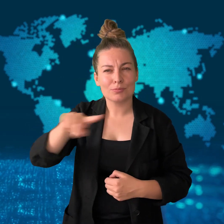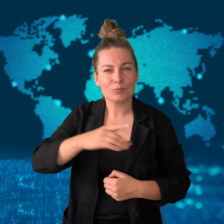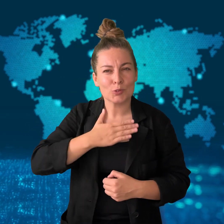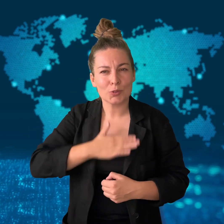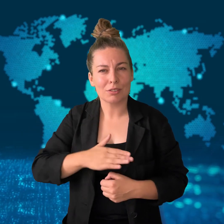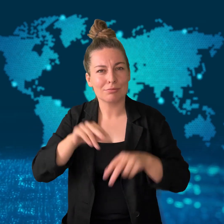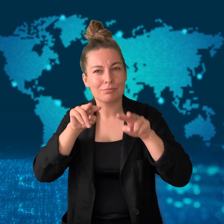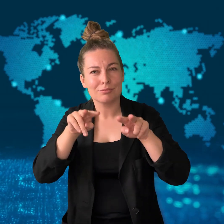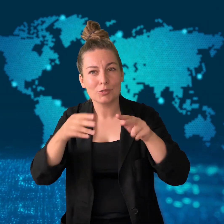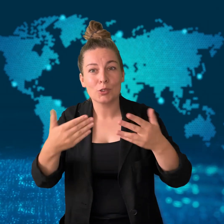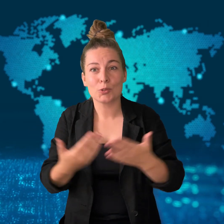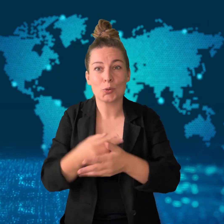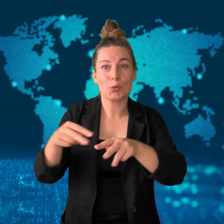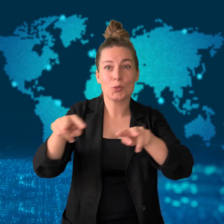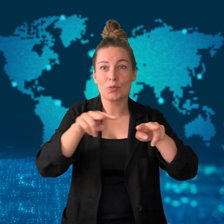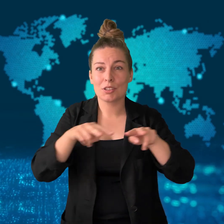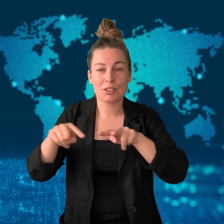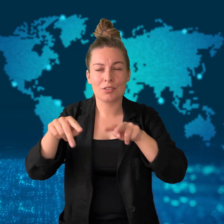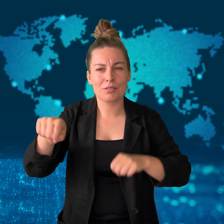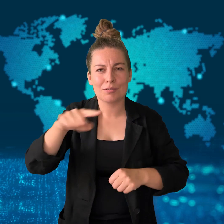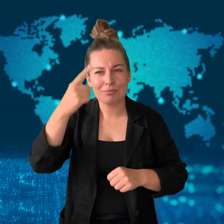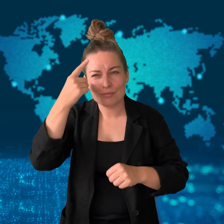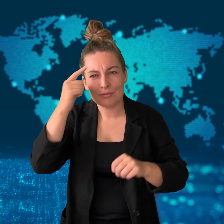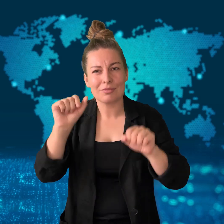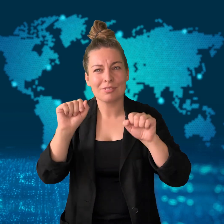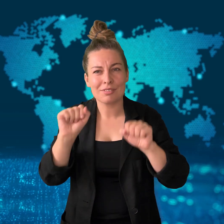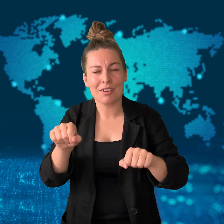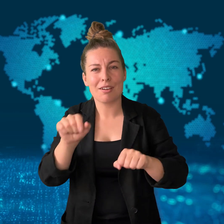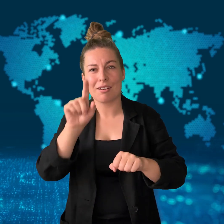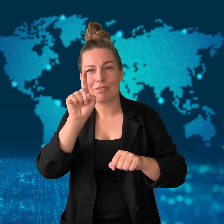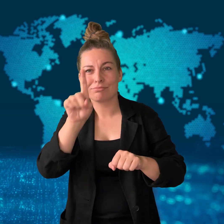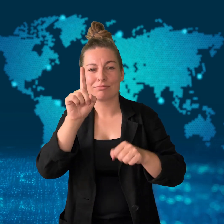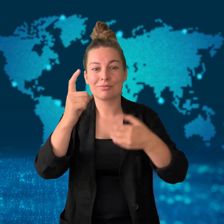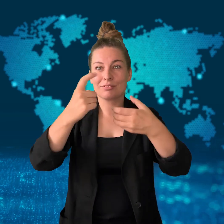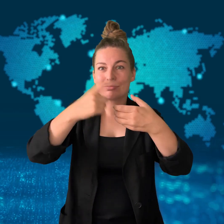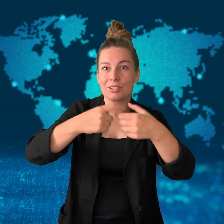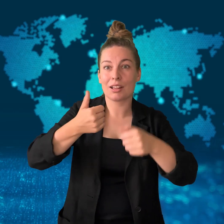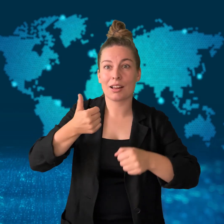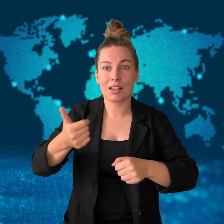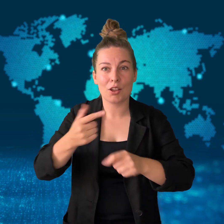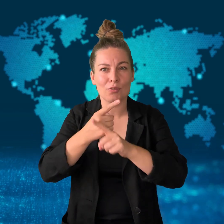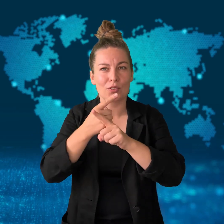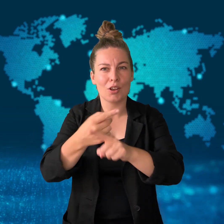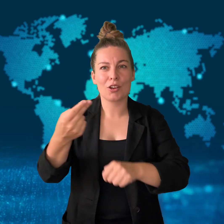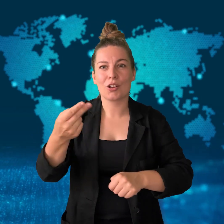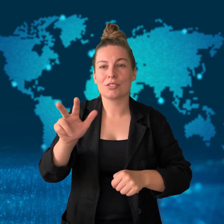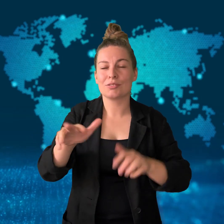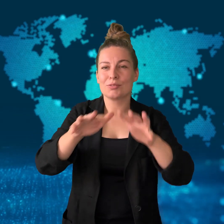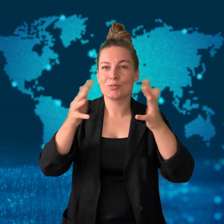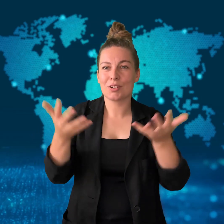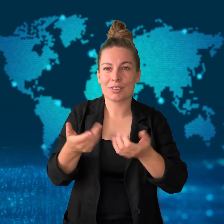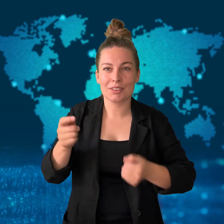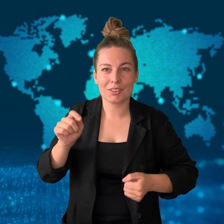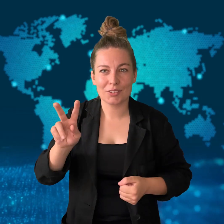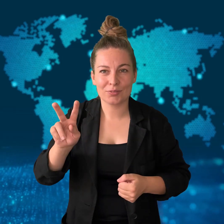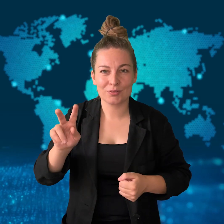Don't forget to subscribe, like, and follow H3 World TV to get new video updates!